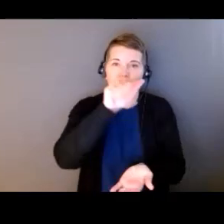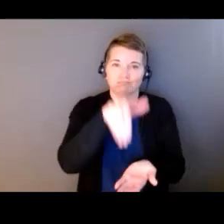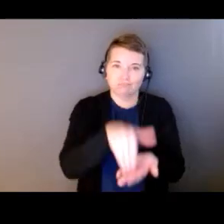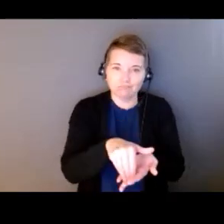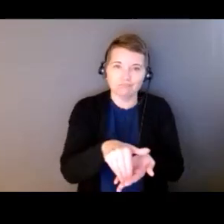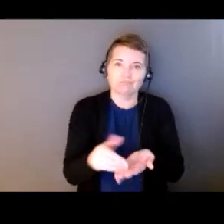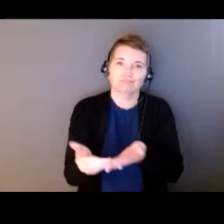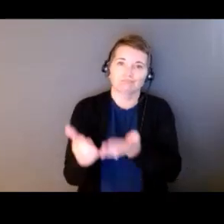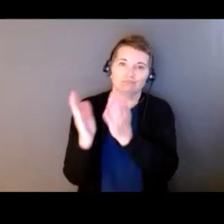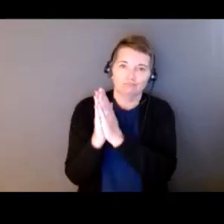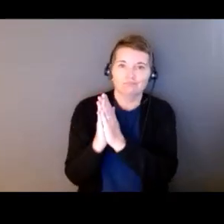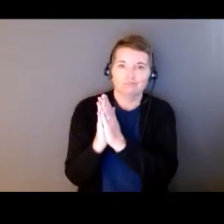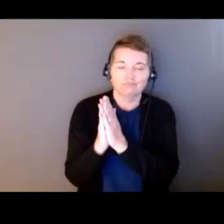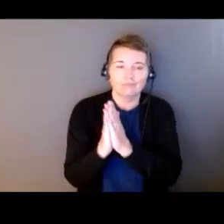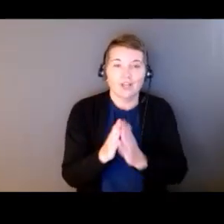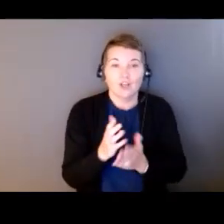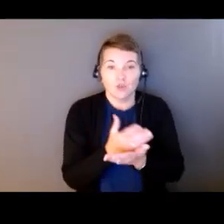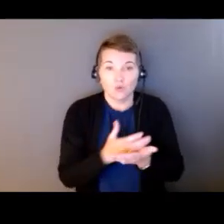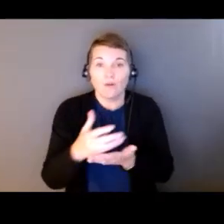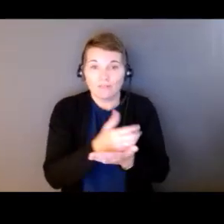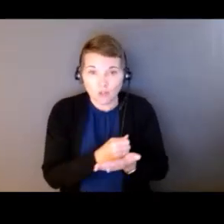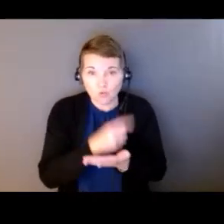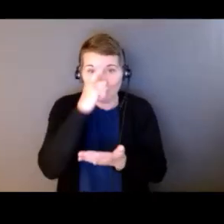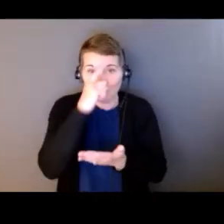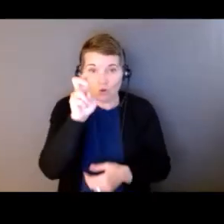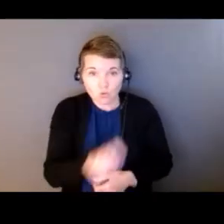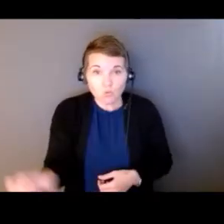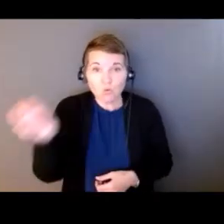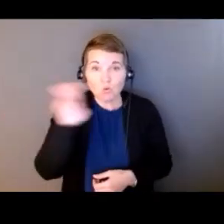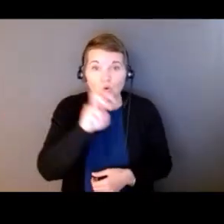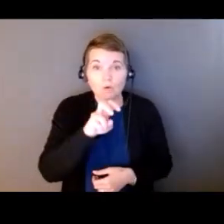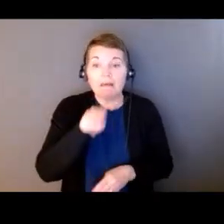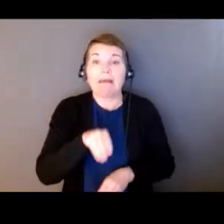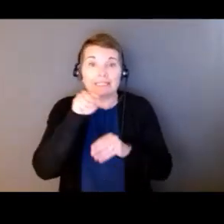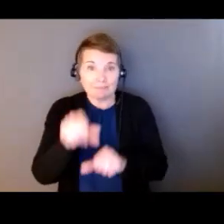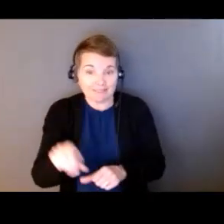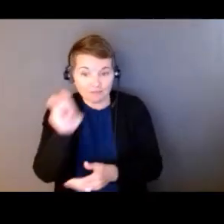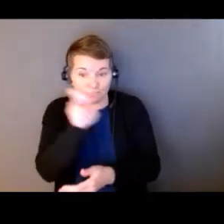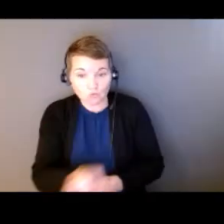of the tour, the Total Expenses of the tour, and a Net Surplus/Deficit, which